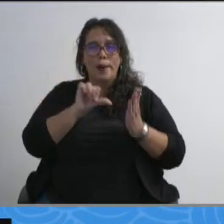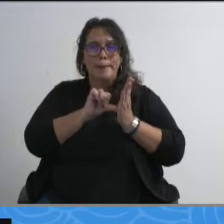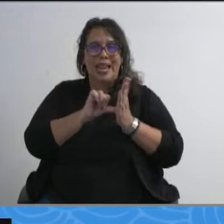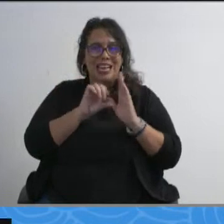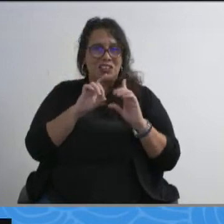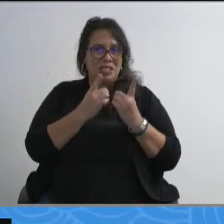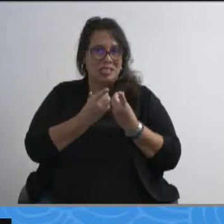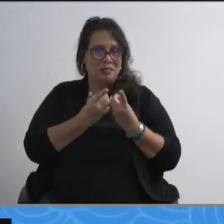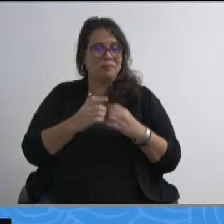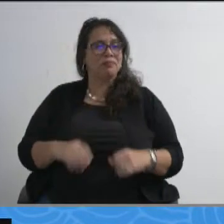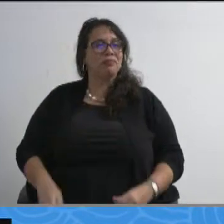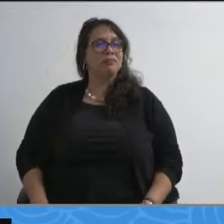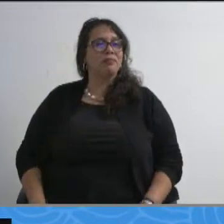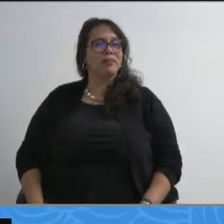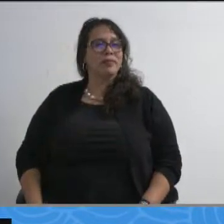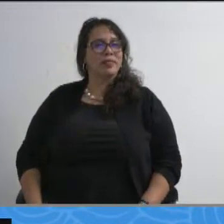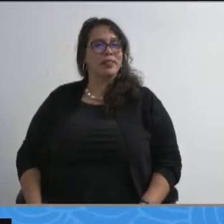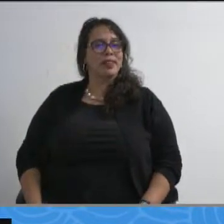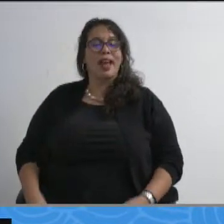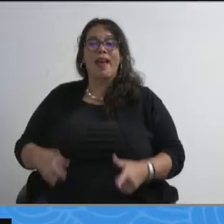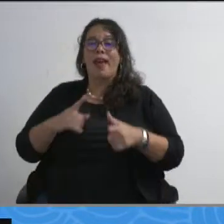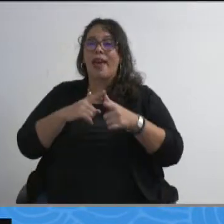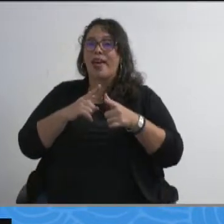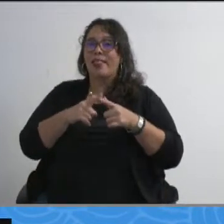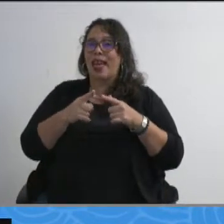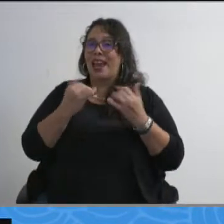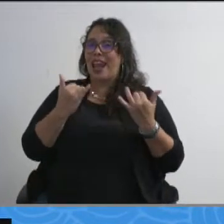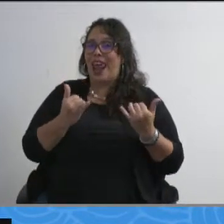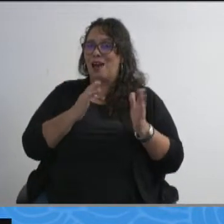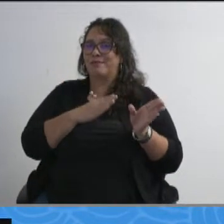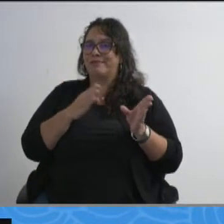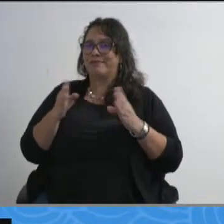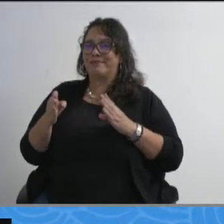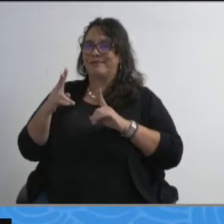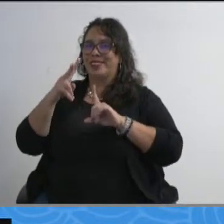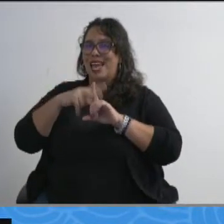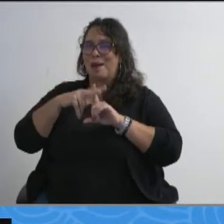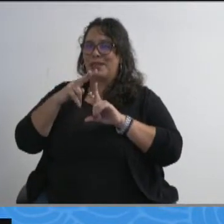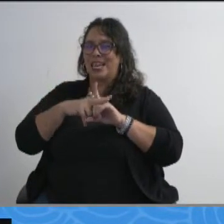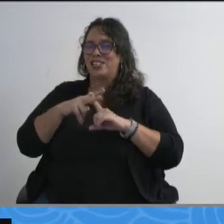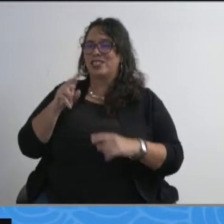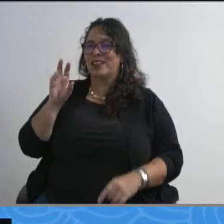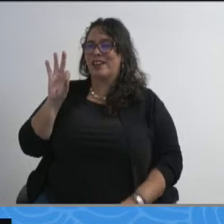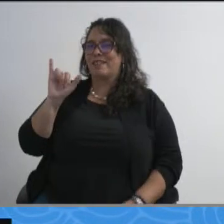Okay, and then that application phase starts February 7th to 21st.